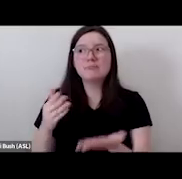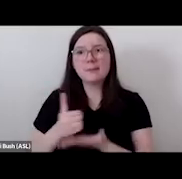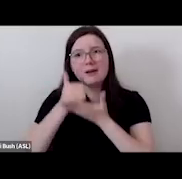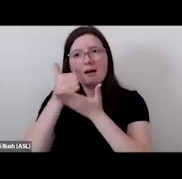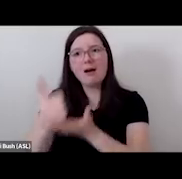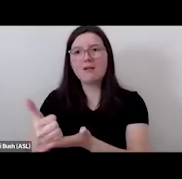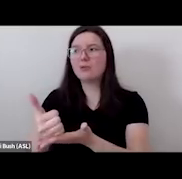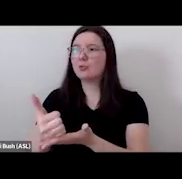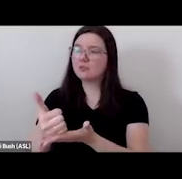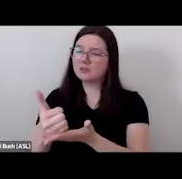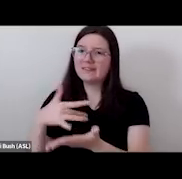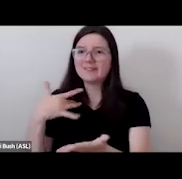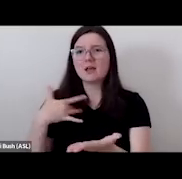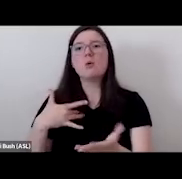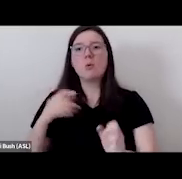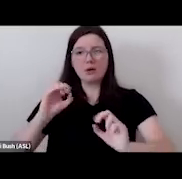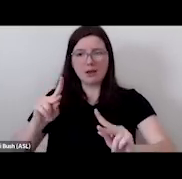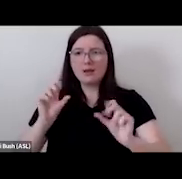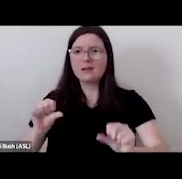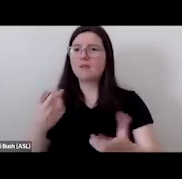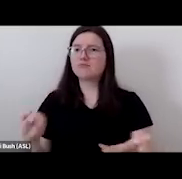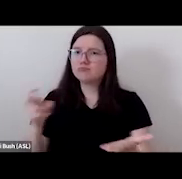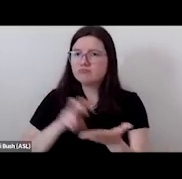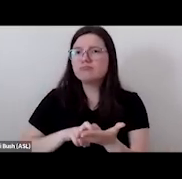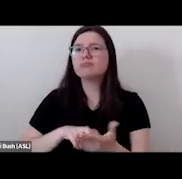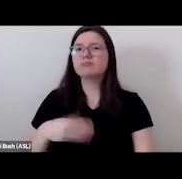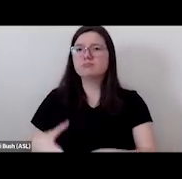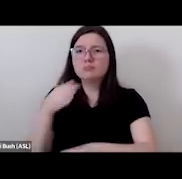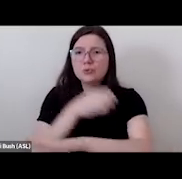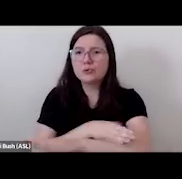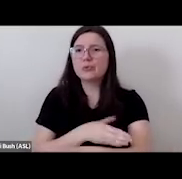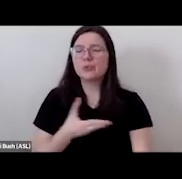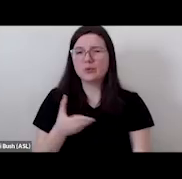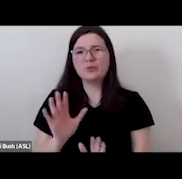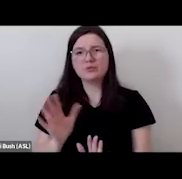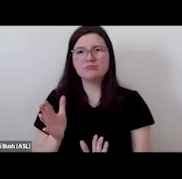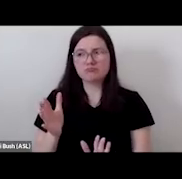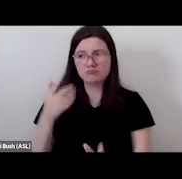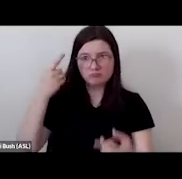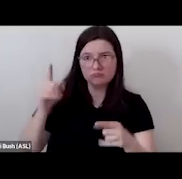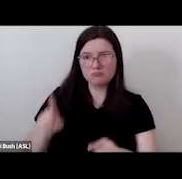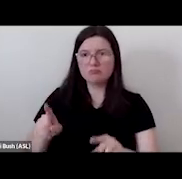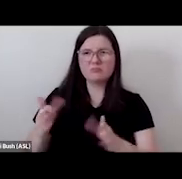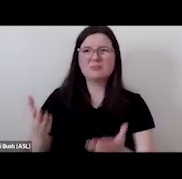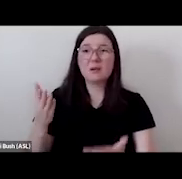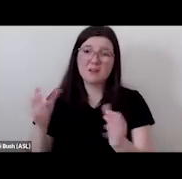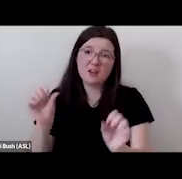or have the conversations that they need to? So is there a way we can meet them in the middle with that? And then finally, outside agencies,